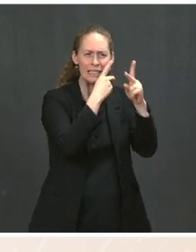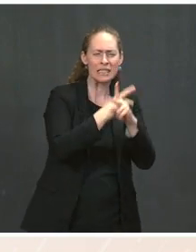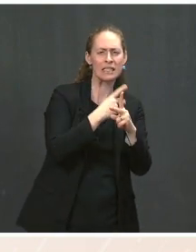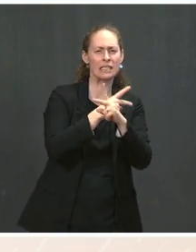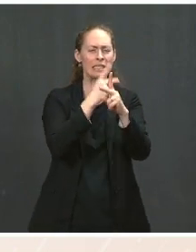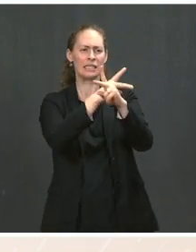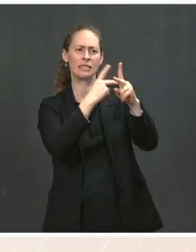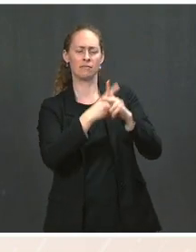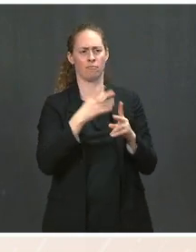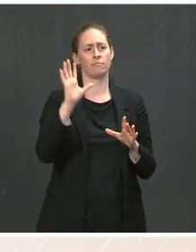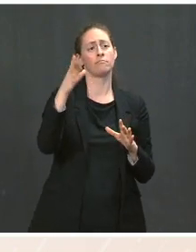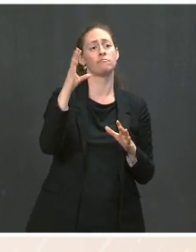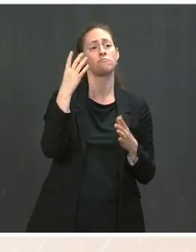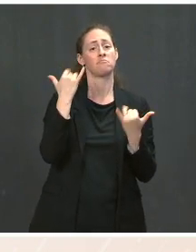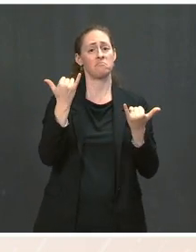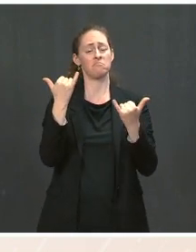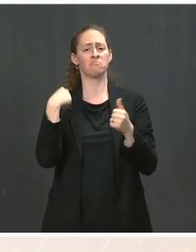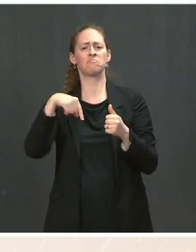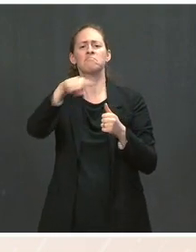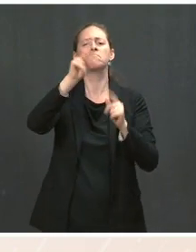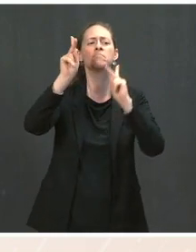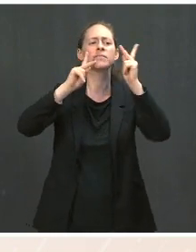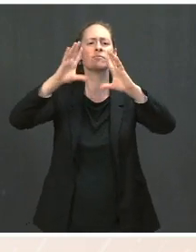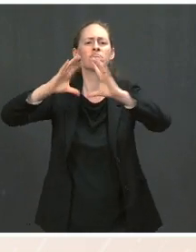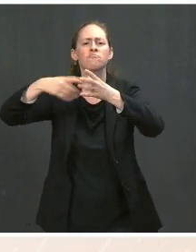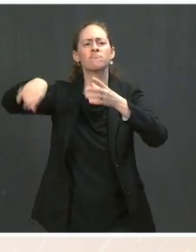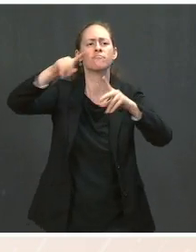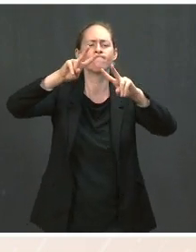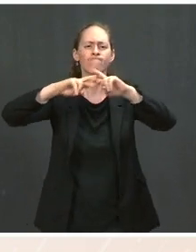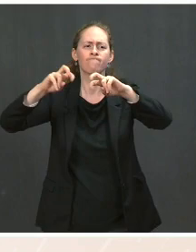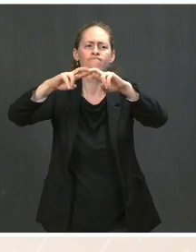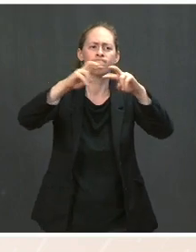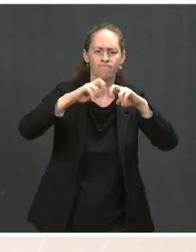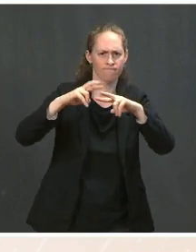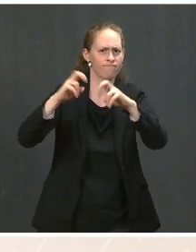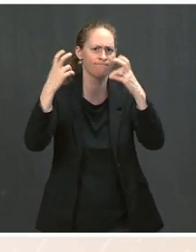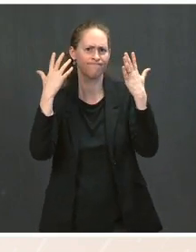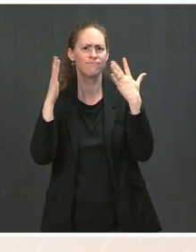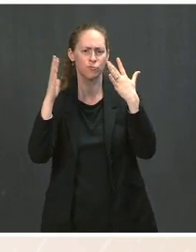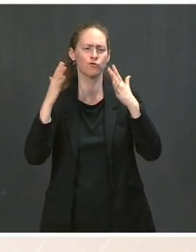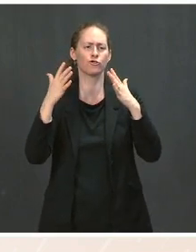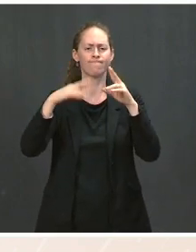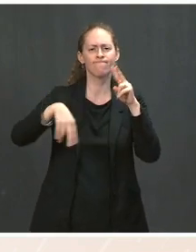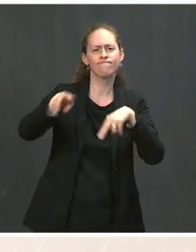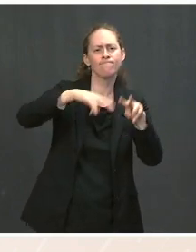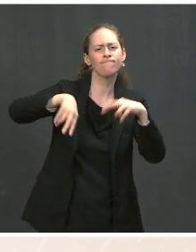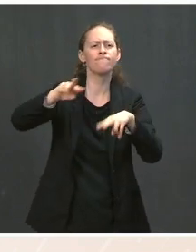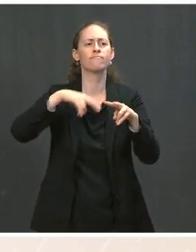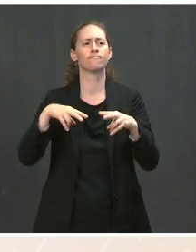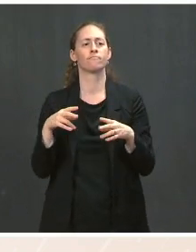I should say, assesses that General Staff Main Intelligence Directorate --